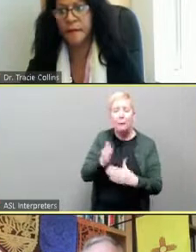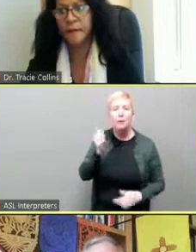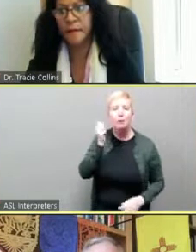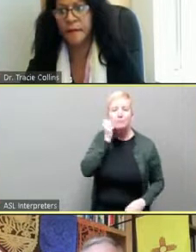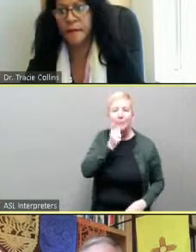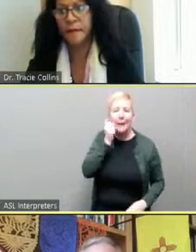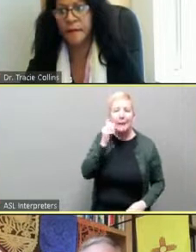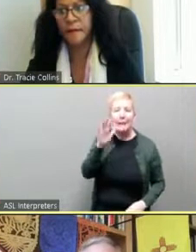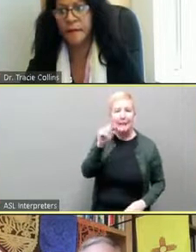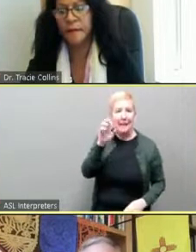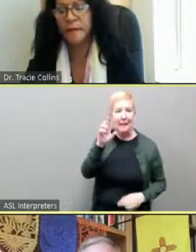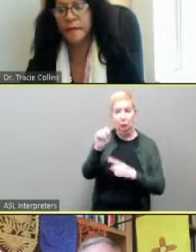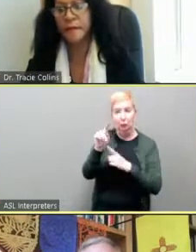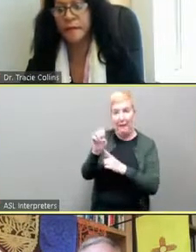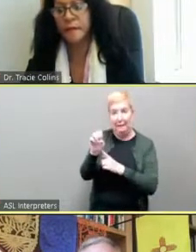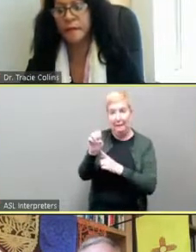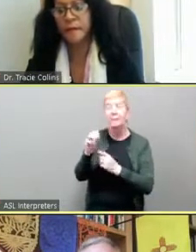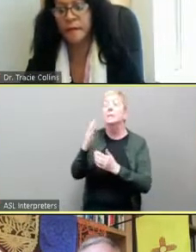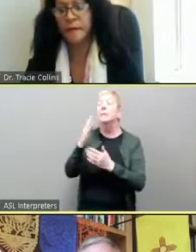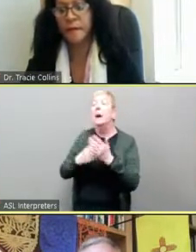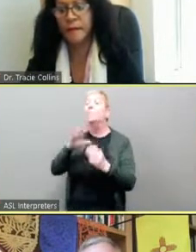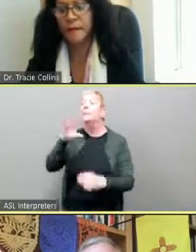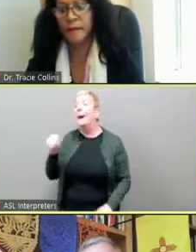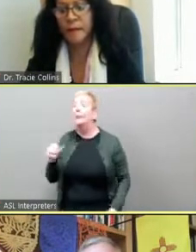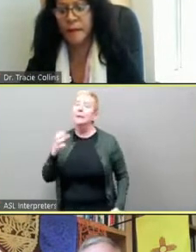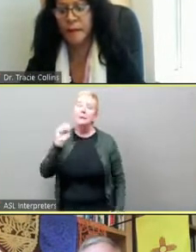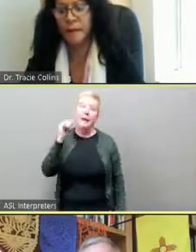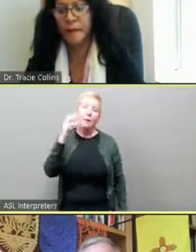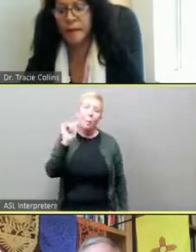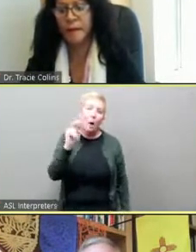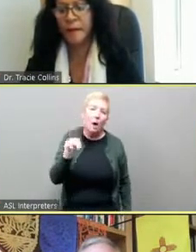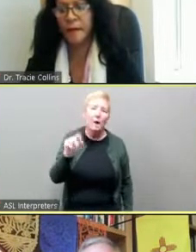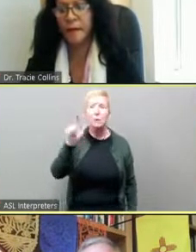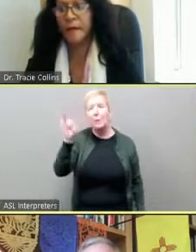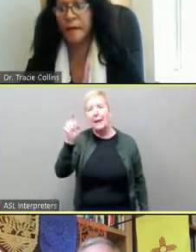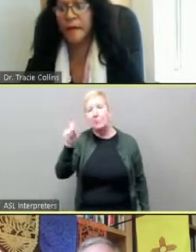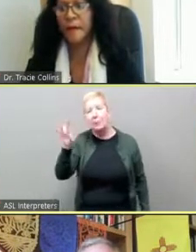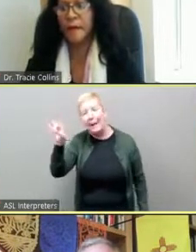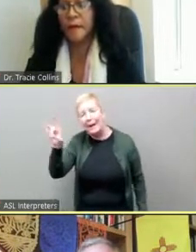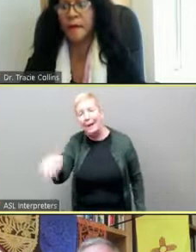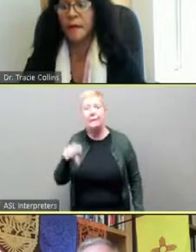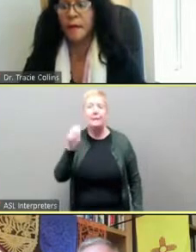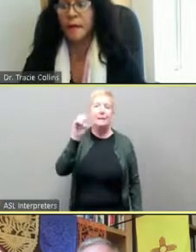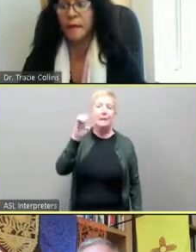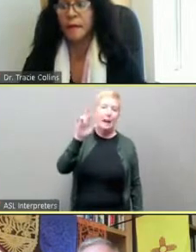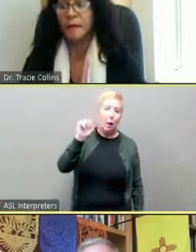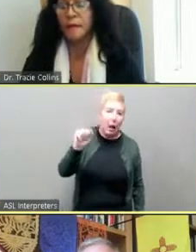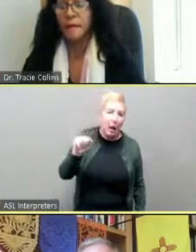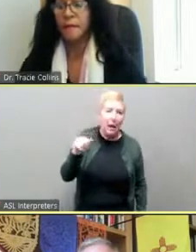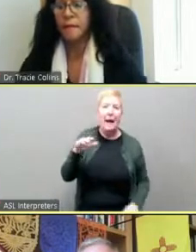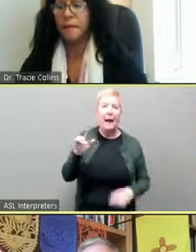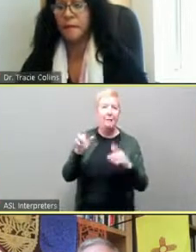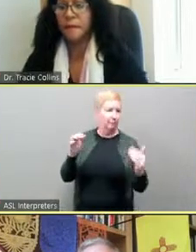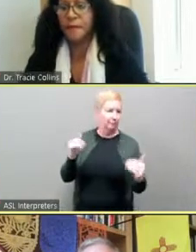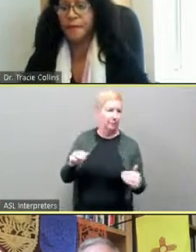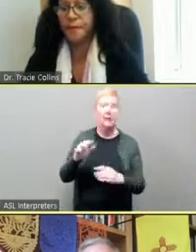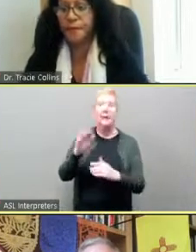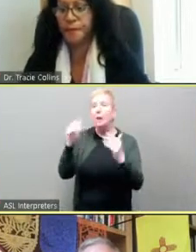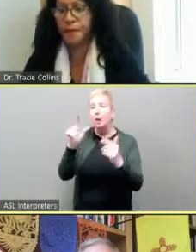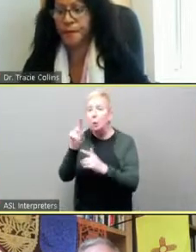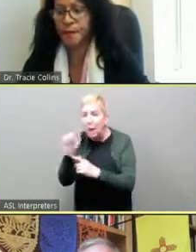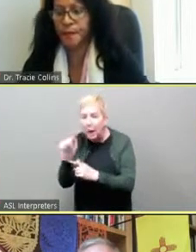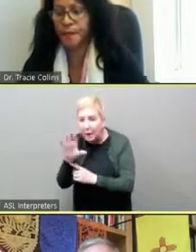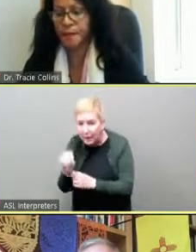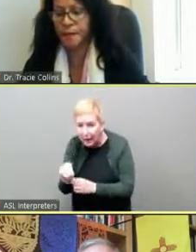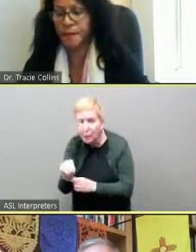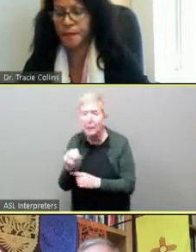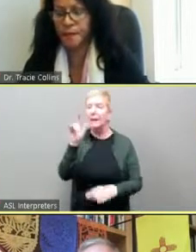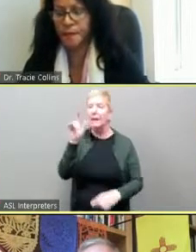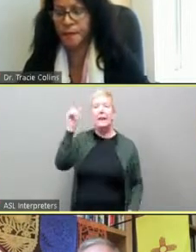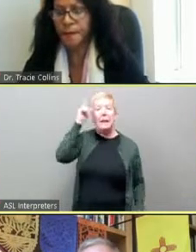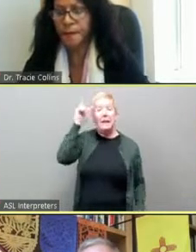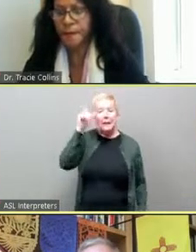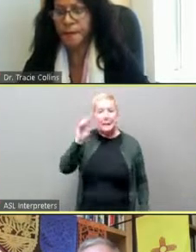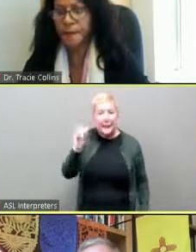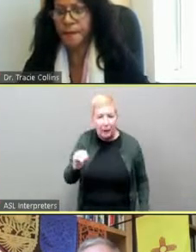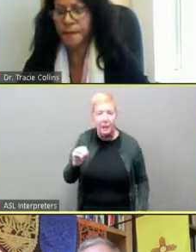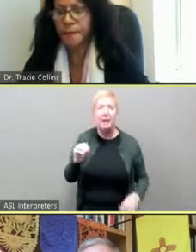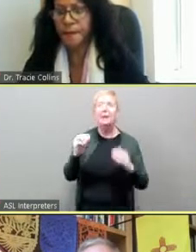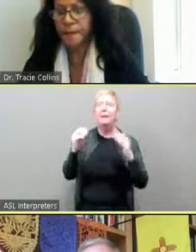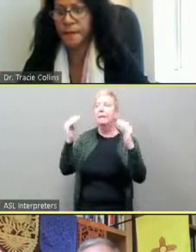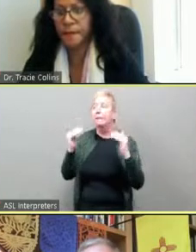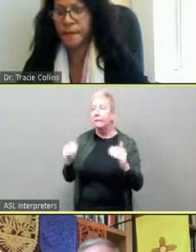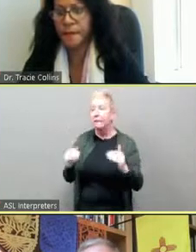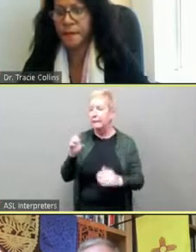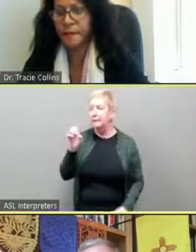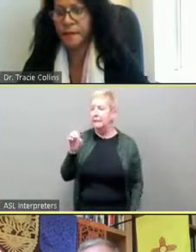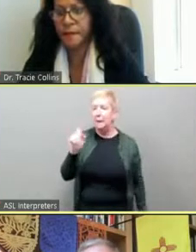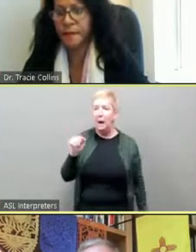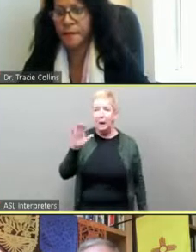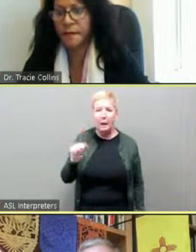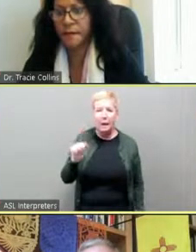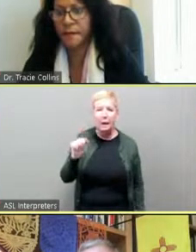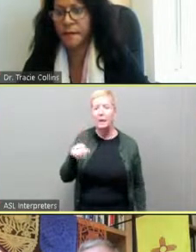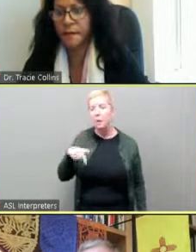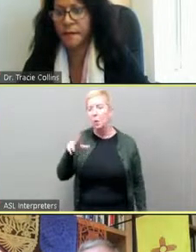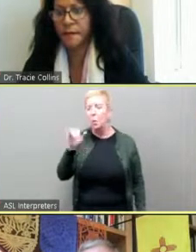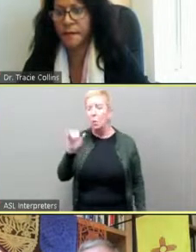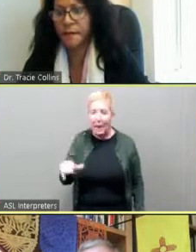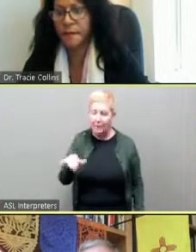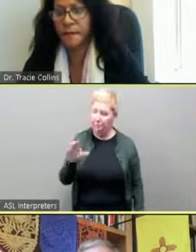San Juan at 28.8 cr at 13.5 others luna Lincoln uh, Ibaka where Torrance